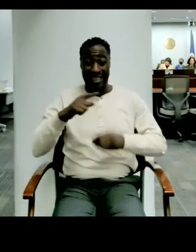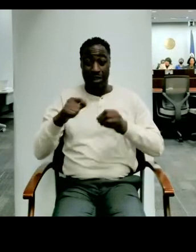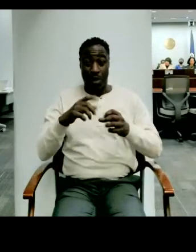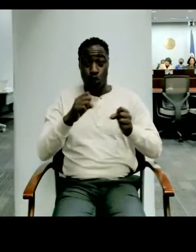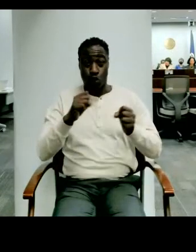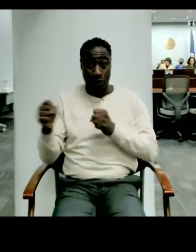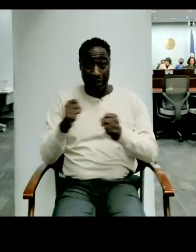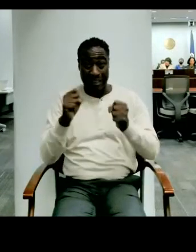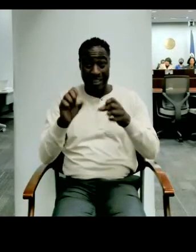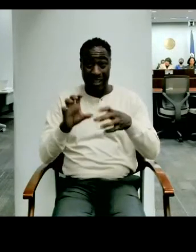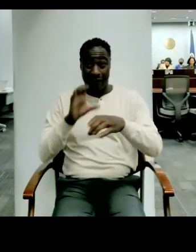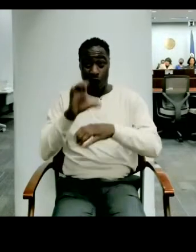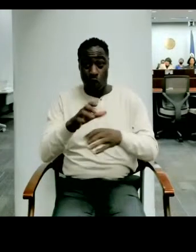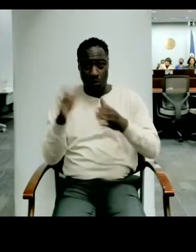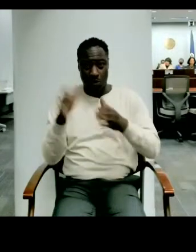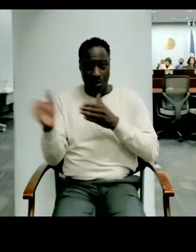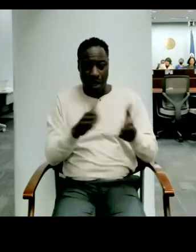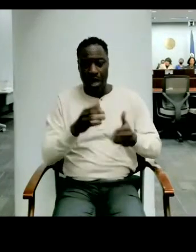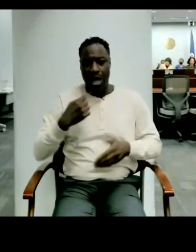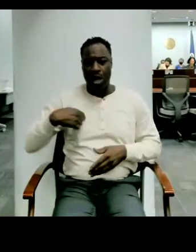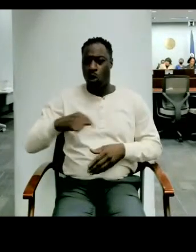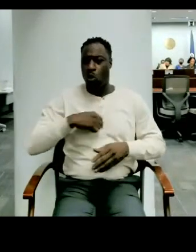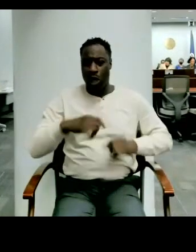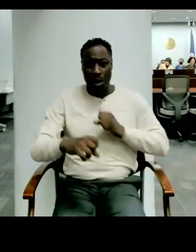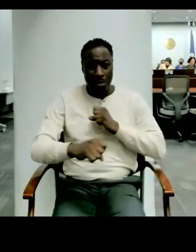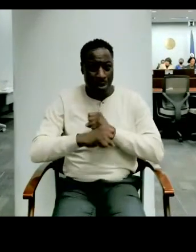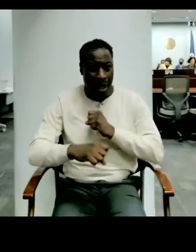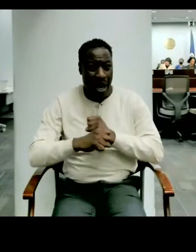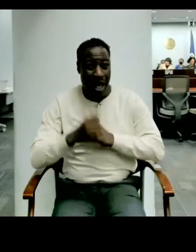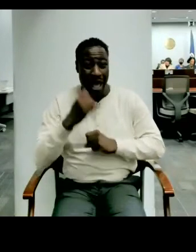We put out our strategic enforcement plan it is going to, if it looks like years past,